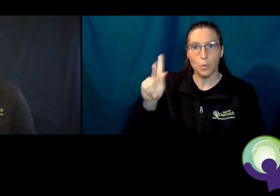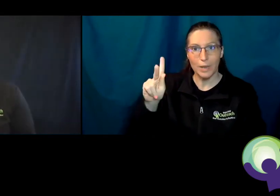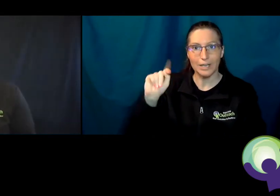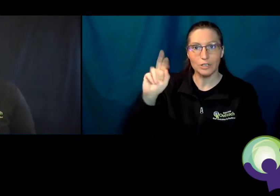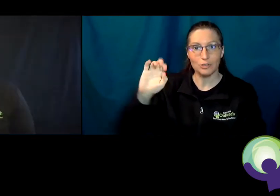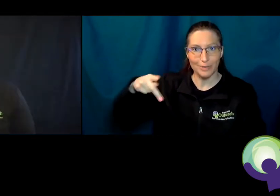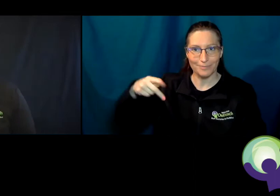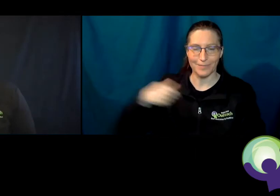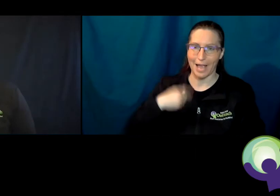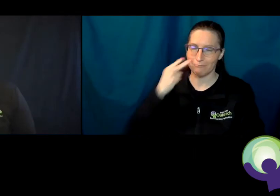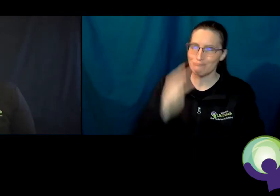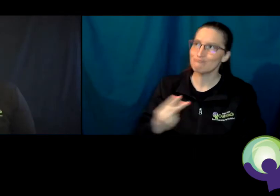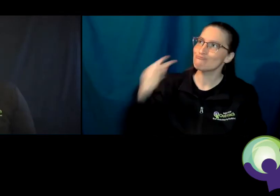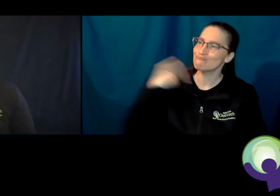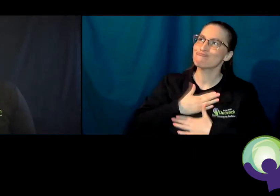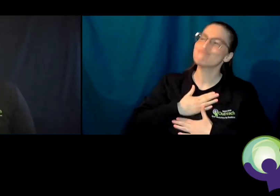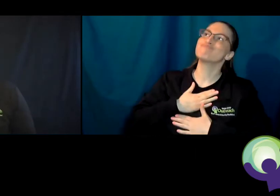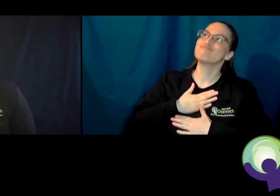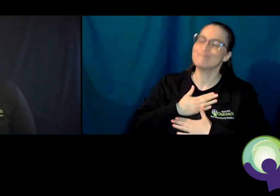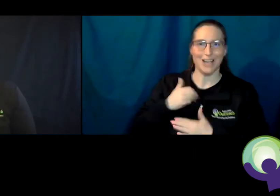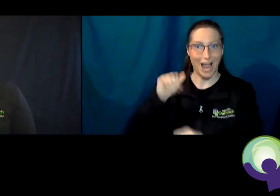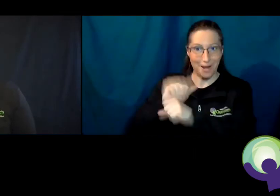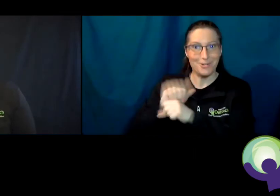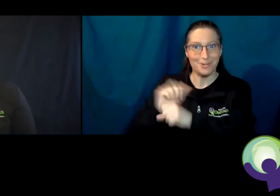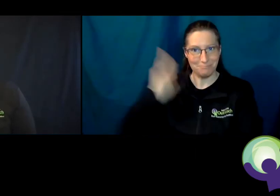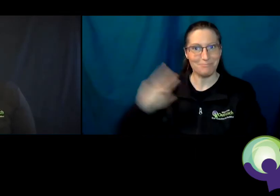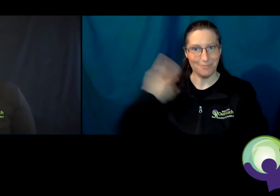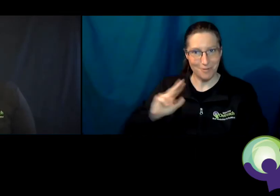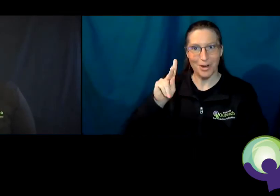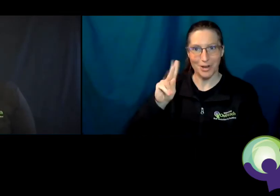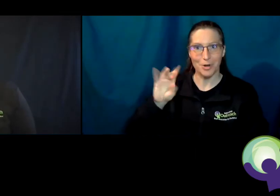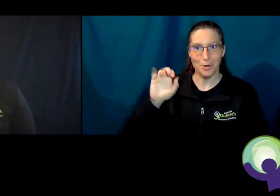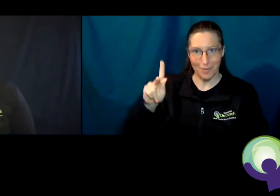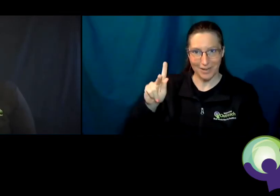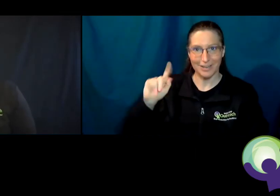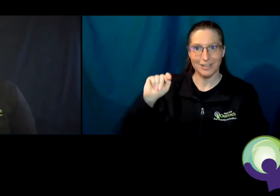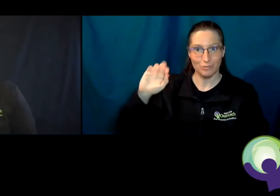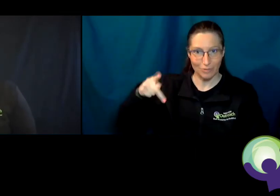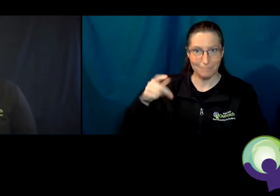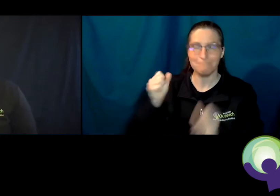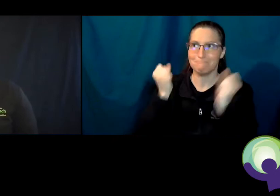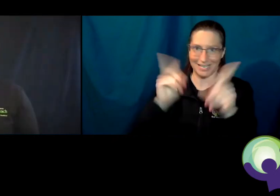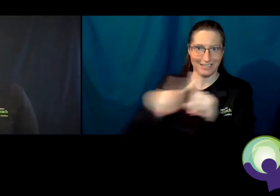of working for Kwik Trip as a company in several different capacities but we're here today to learn